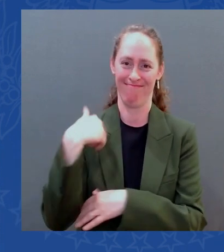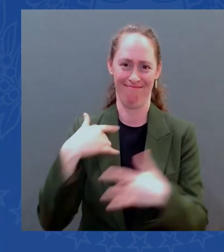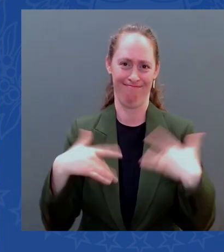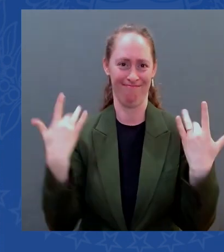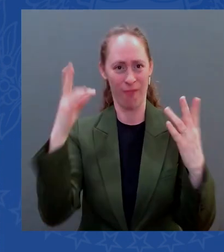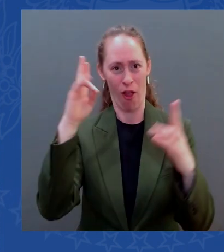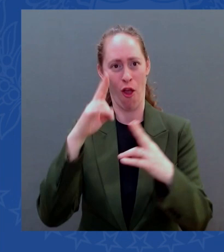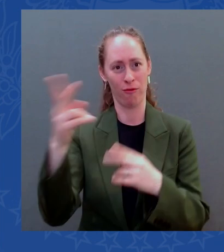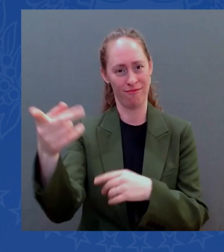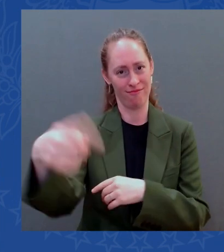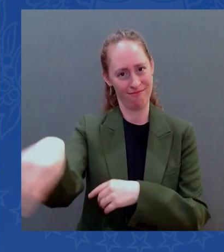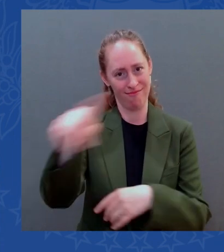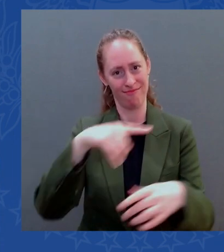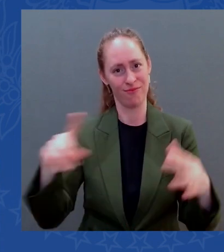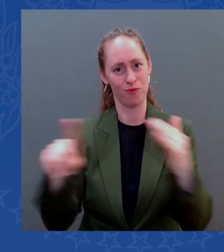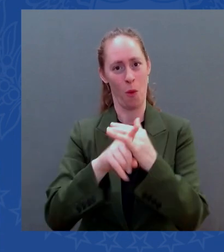you think I didn't see you holding up that sign?